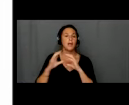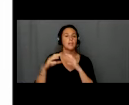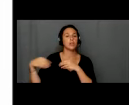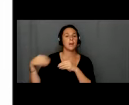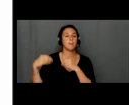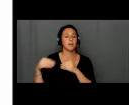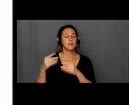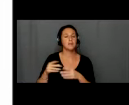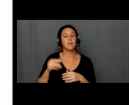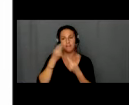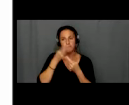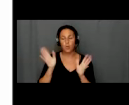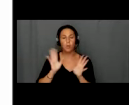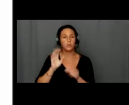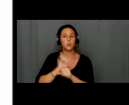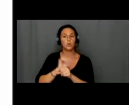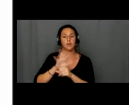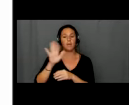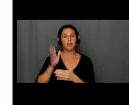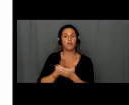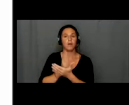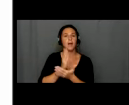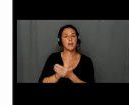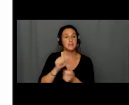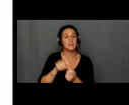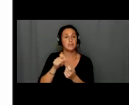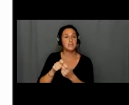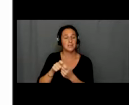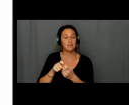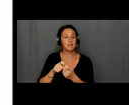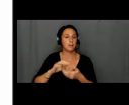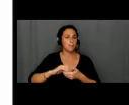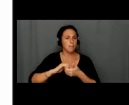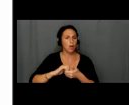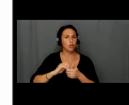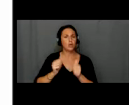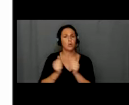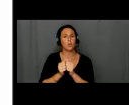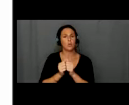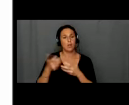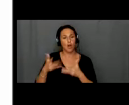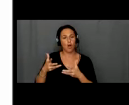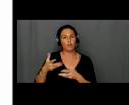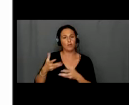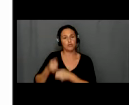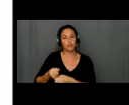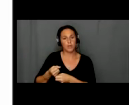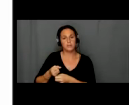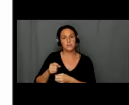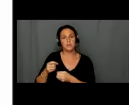informs workers of their rights and specifically partnering with an already trusted organization.